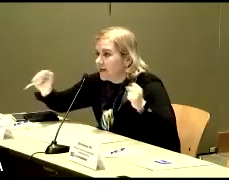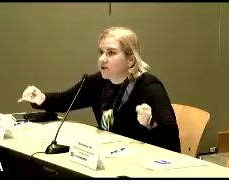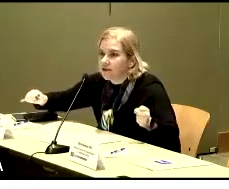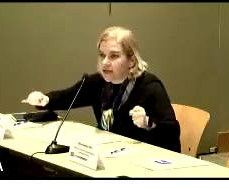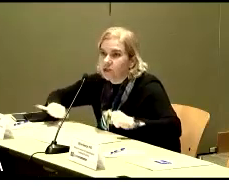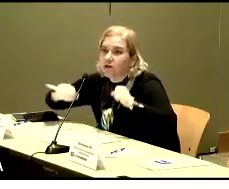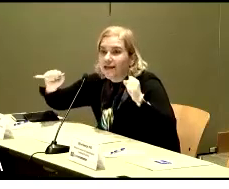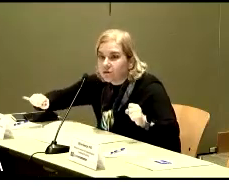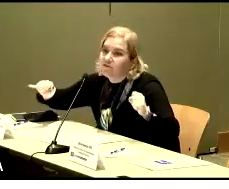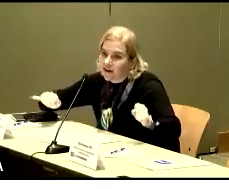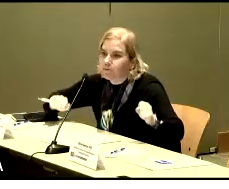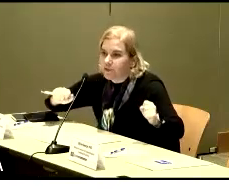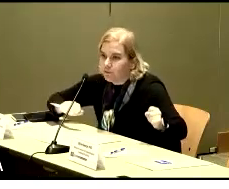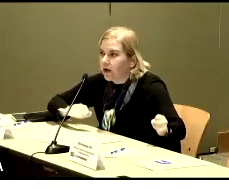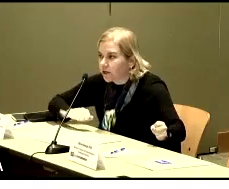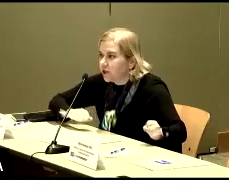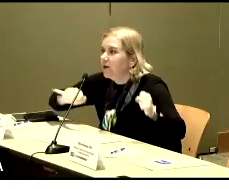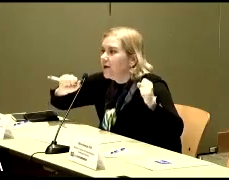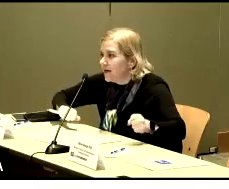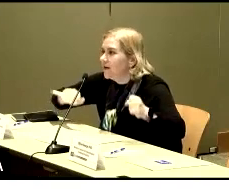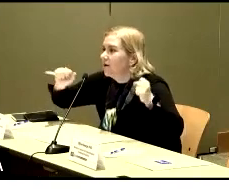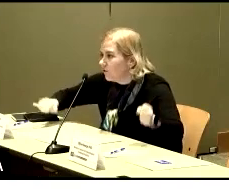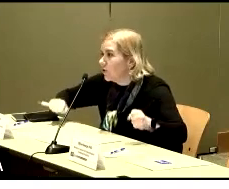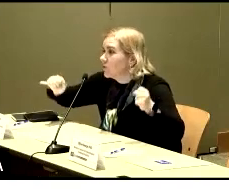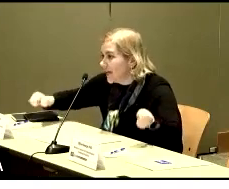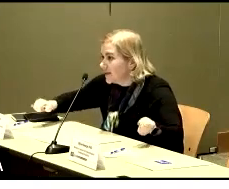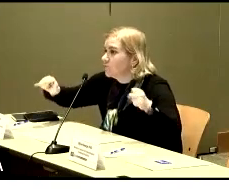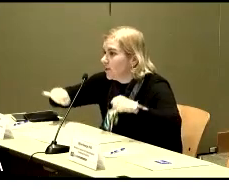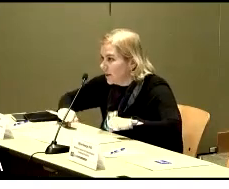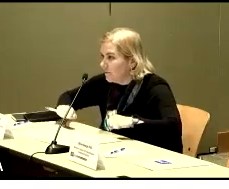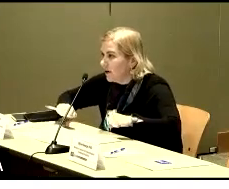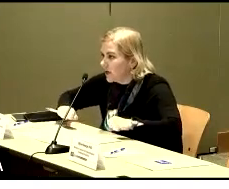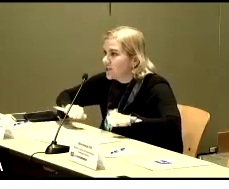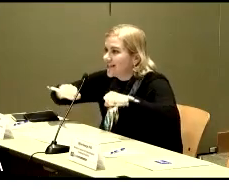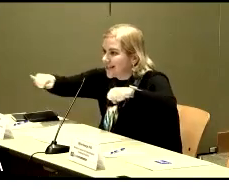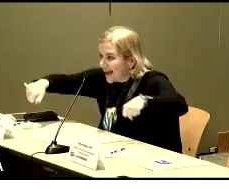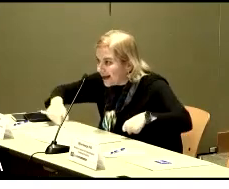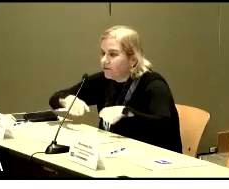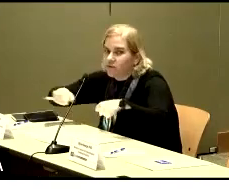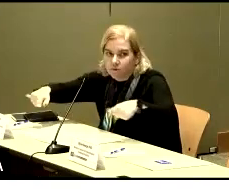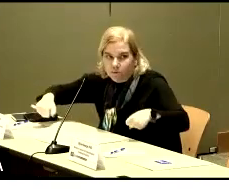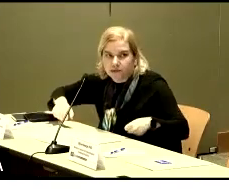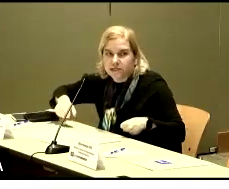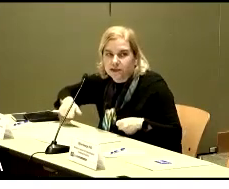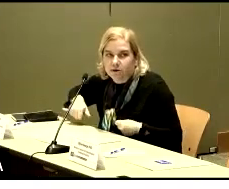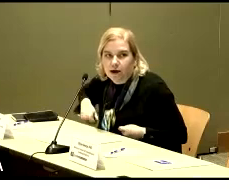And they saw, the next year, a 35% reduction in overdose deaths within that parish. That's the kind of thing we want to see on the ground.